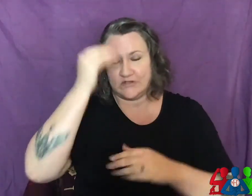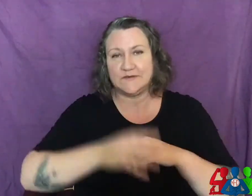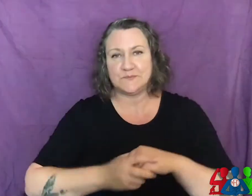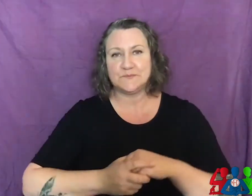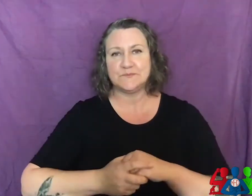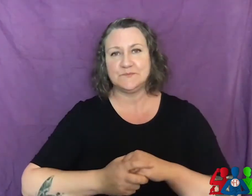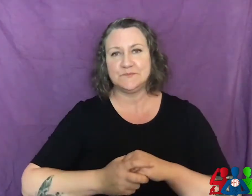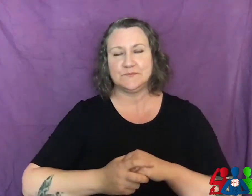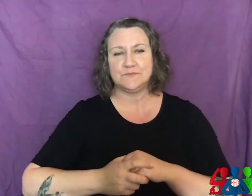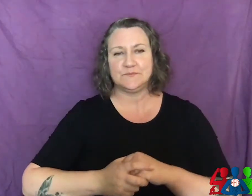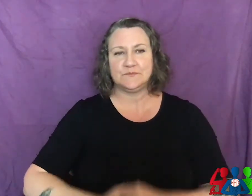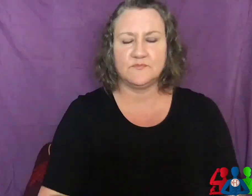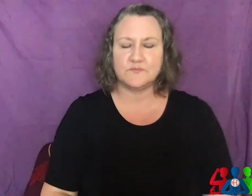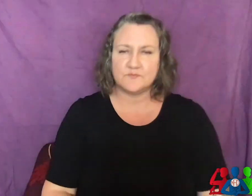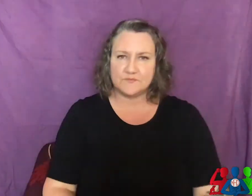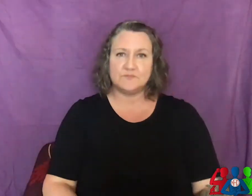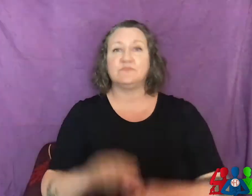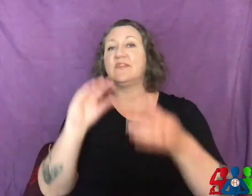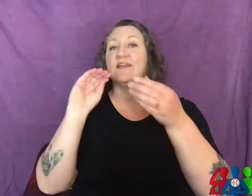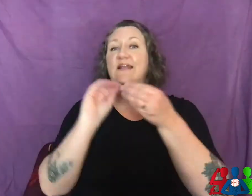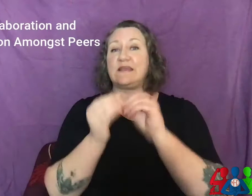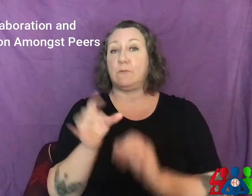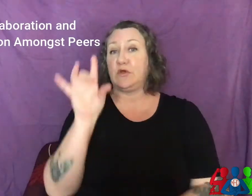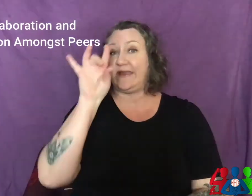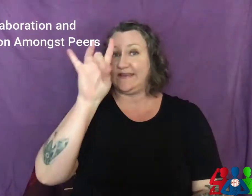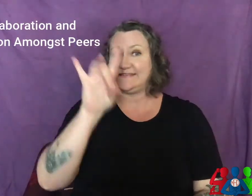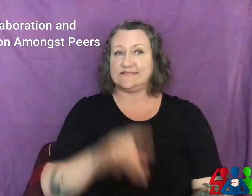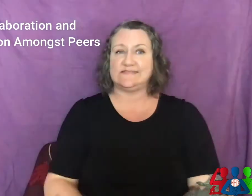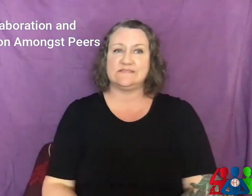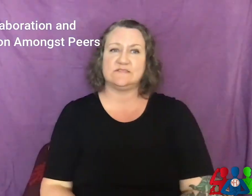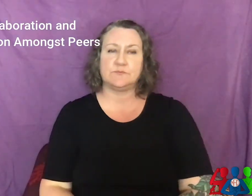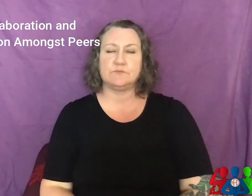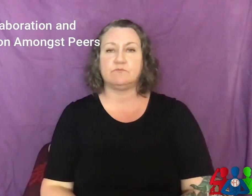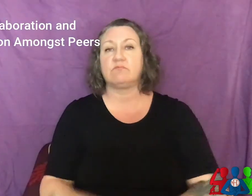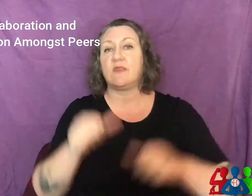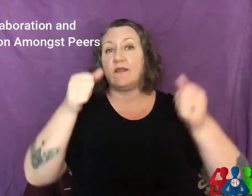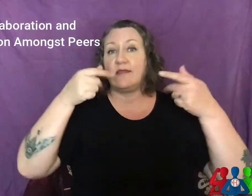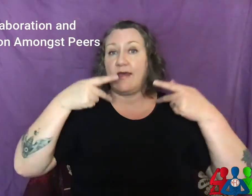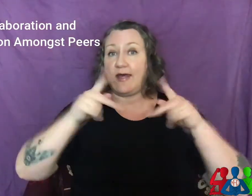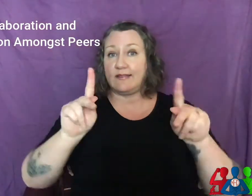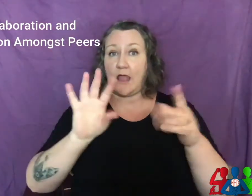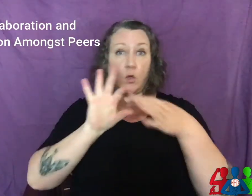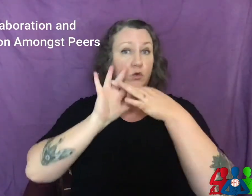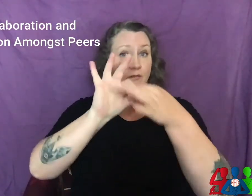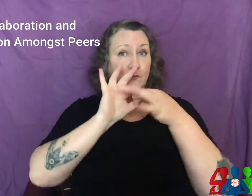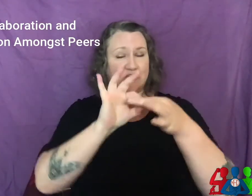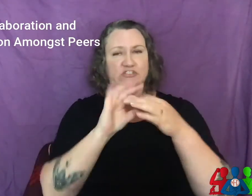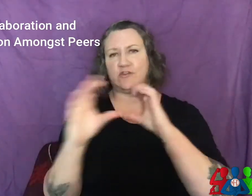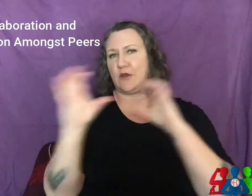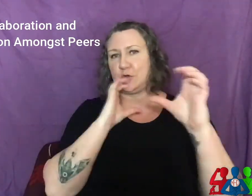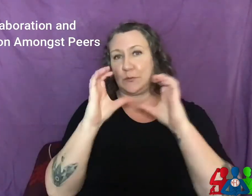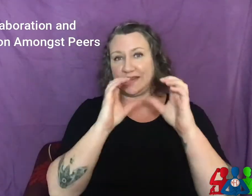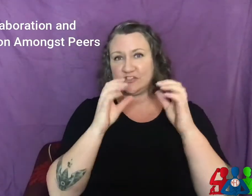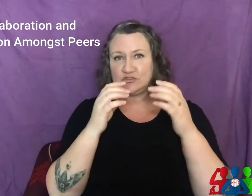now with distance learning becoming so prevalent. Number eight, allow collaboration and